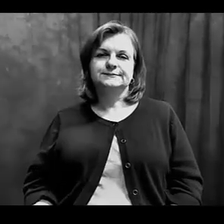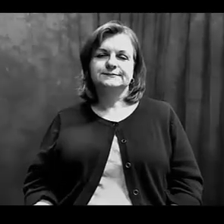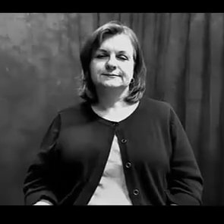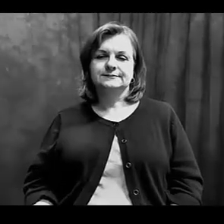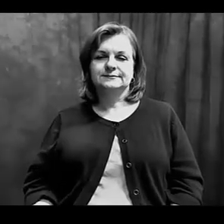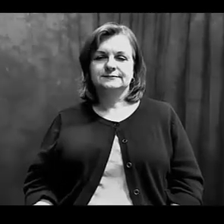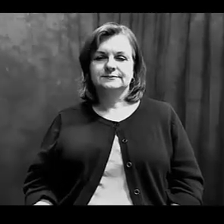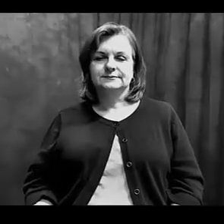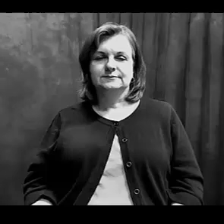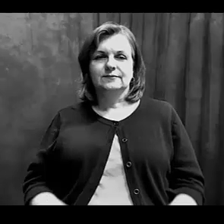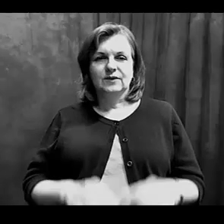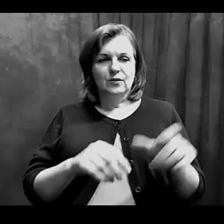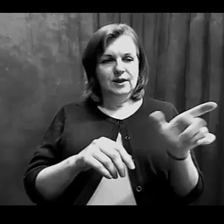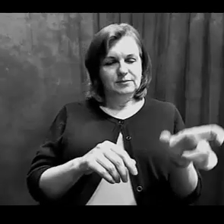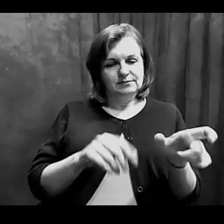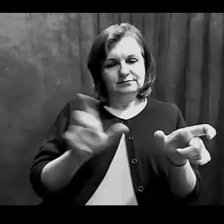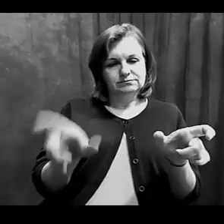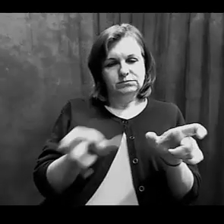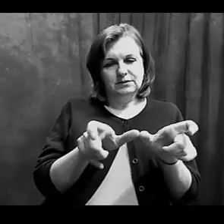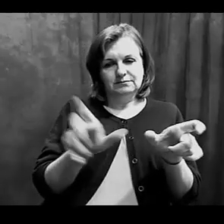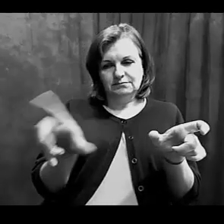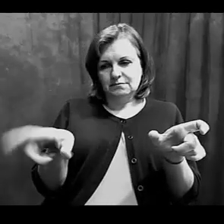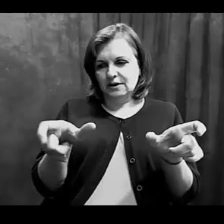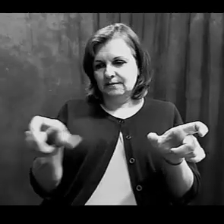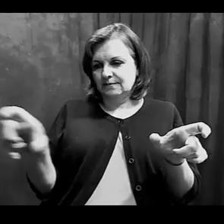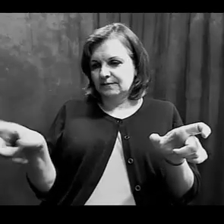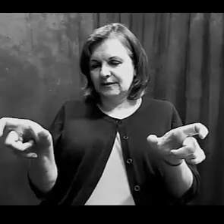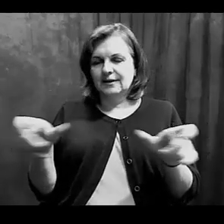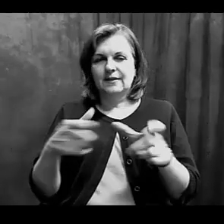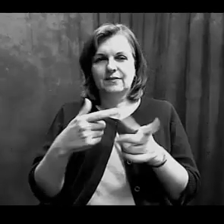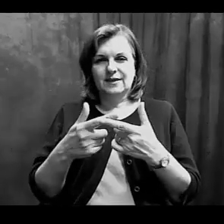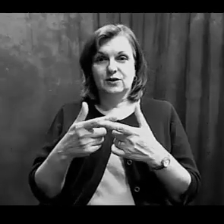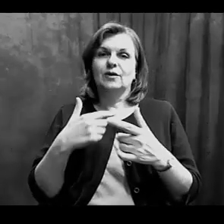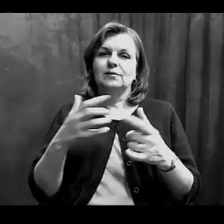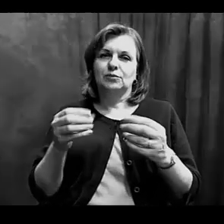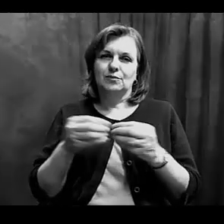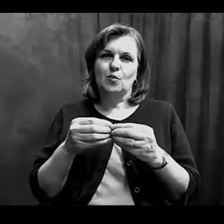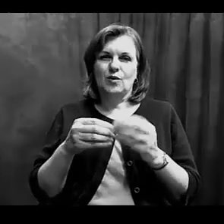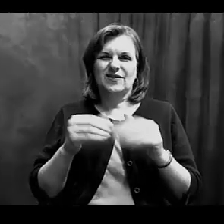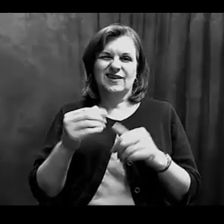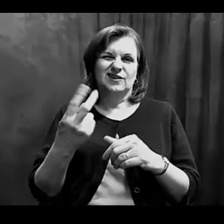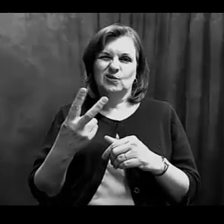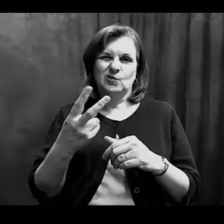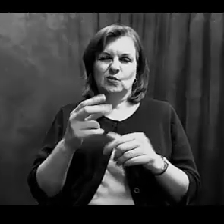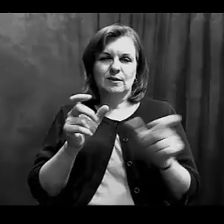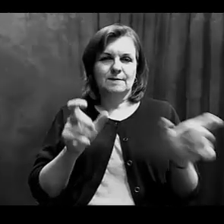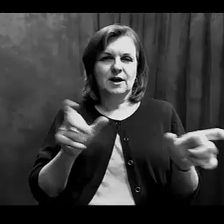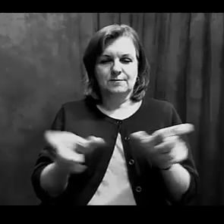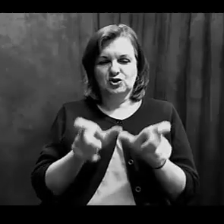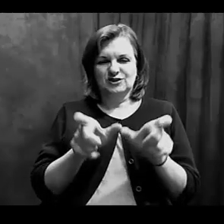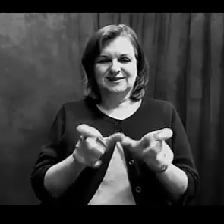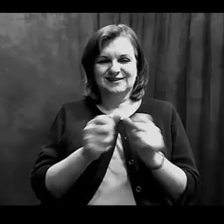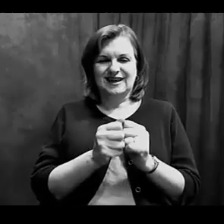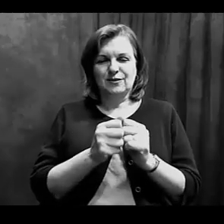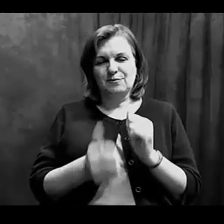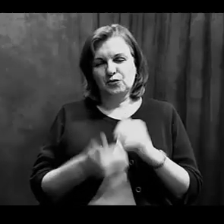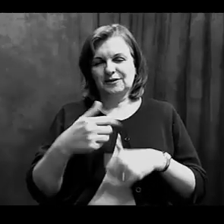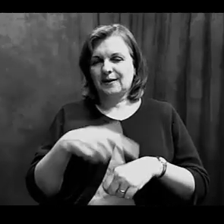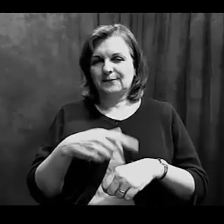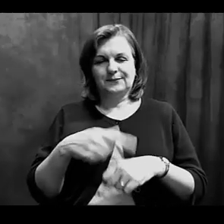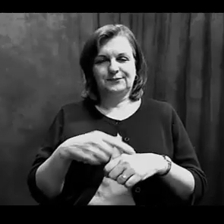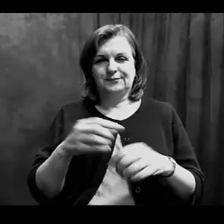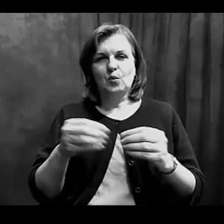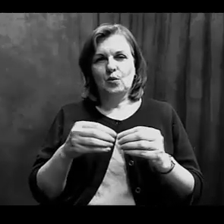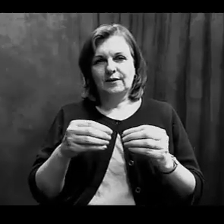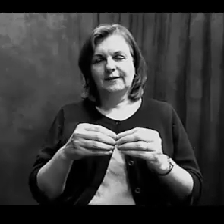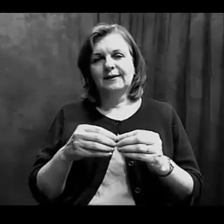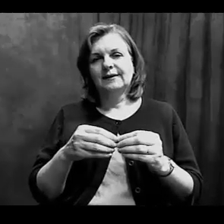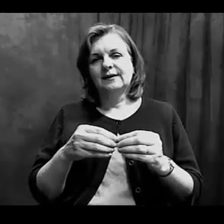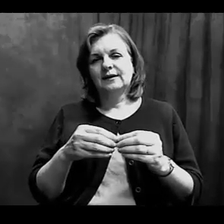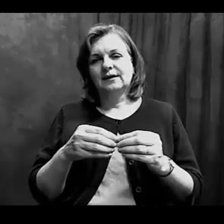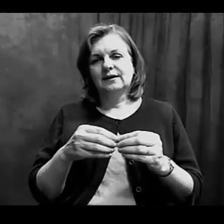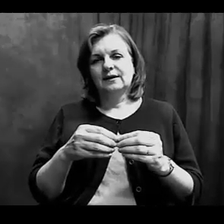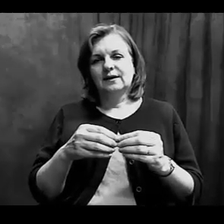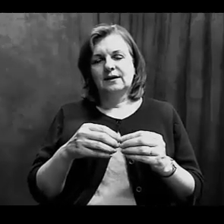so when we continue to build these and in most cases you are going to go for more than two monomers together